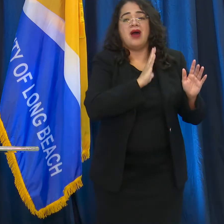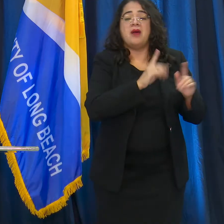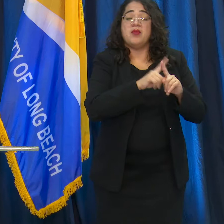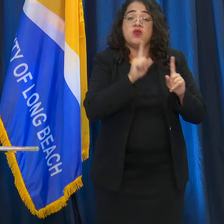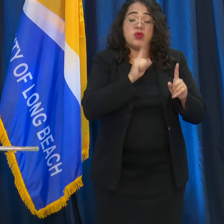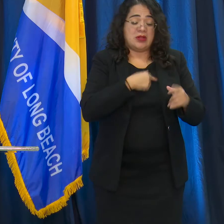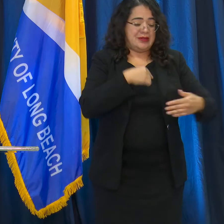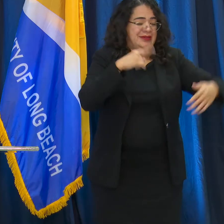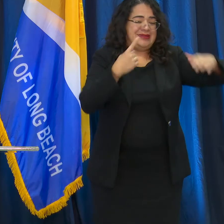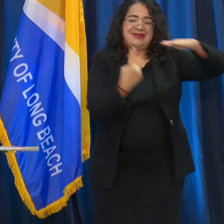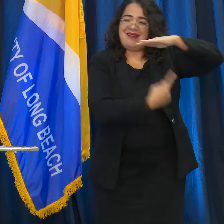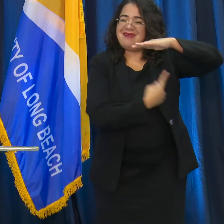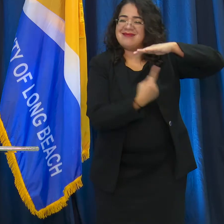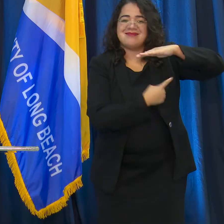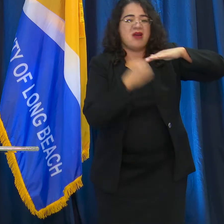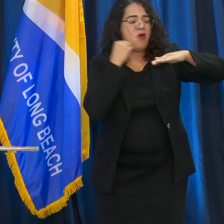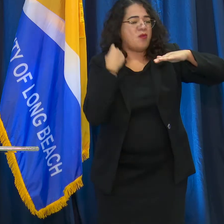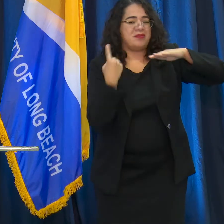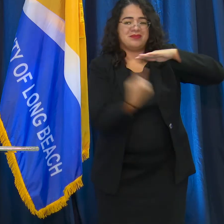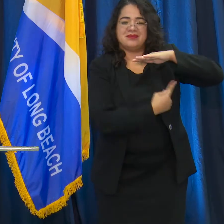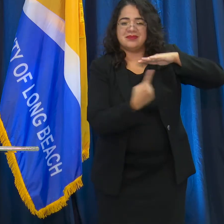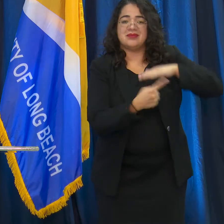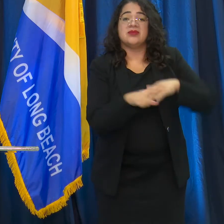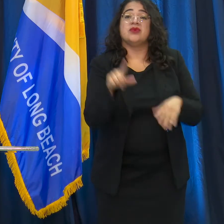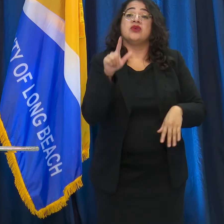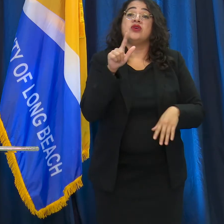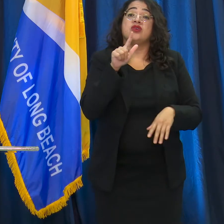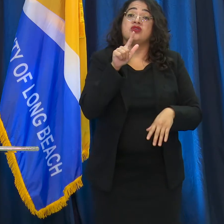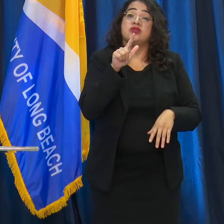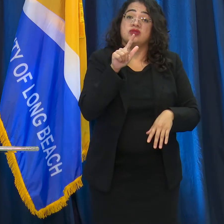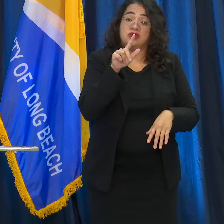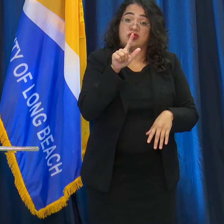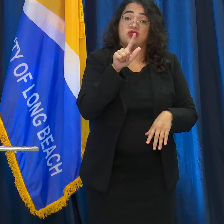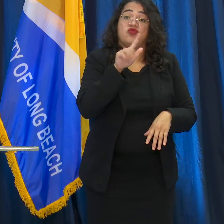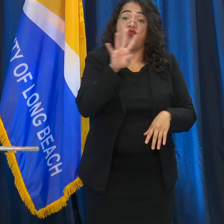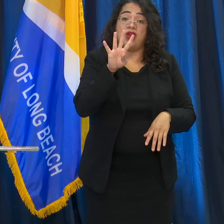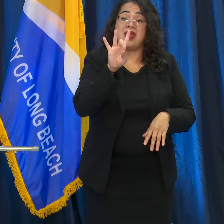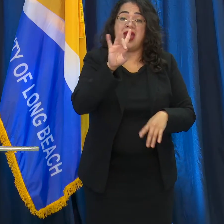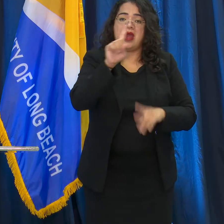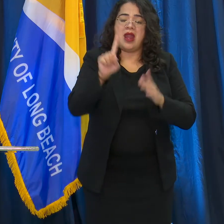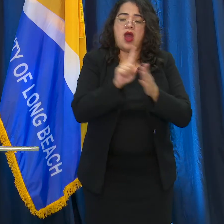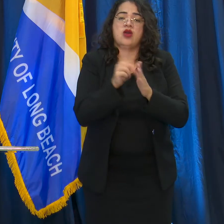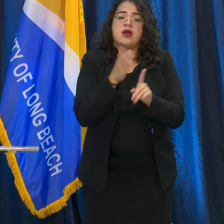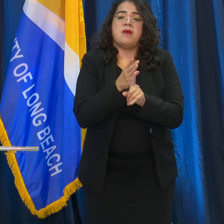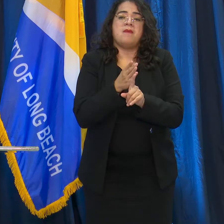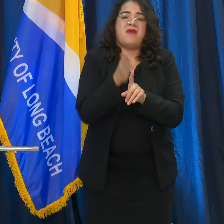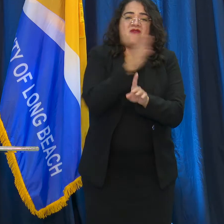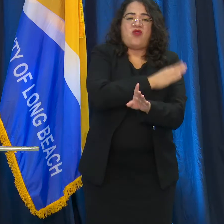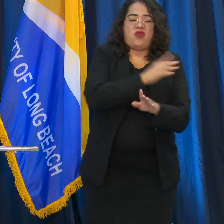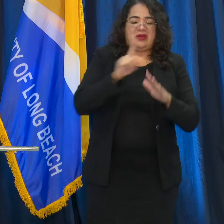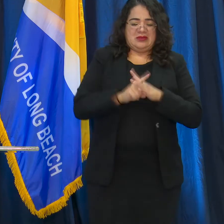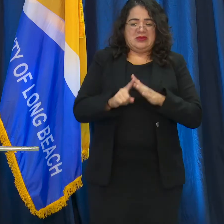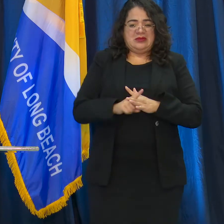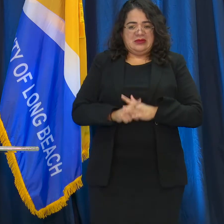48 hours before their symptoms started or while they were symptomatic to let them know that they have a potential exposure and they may need to